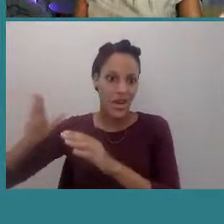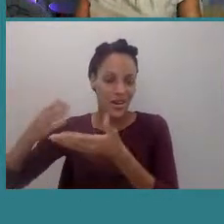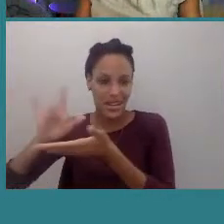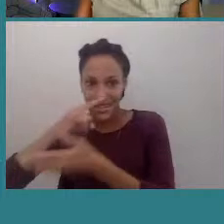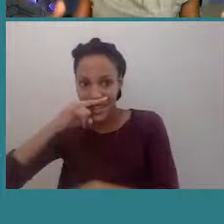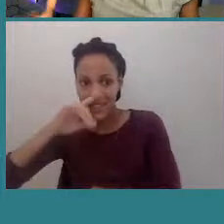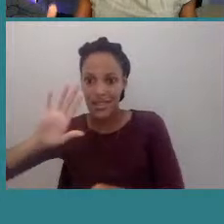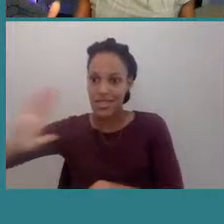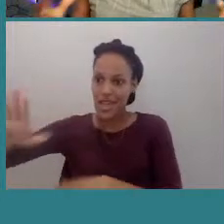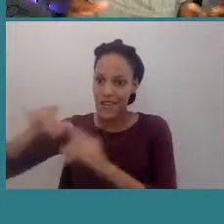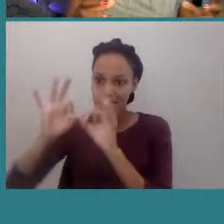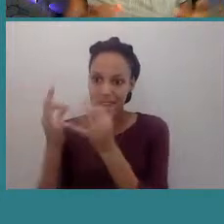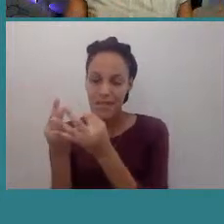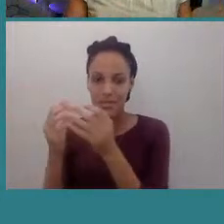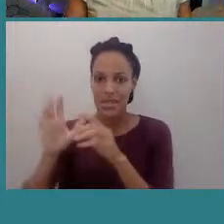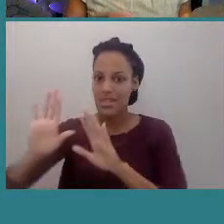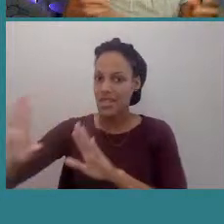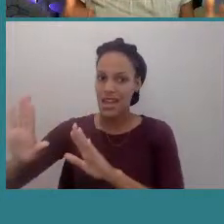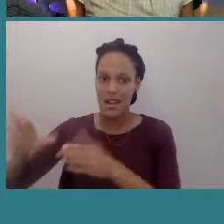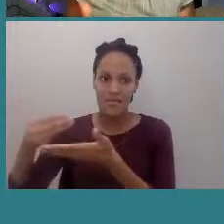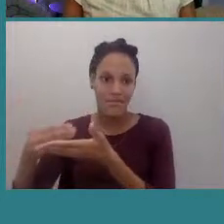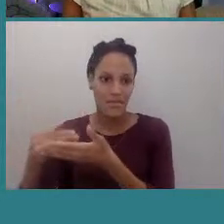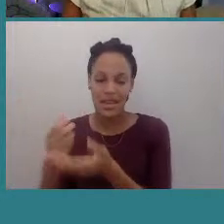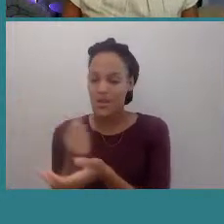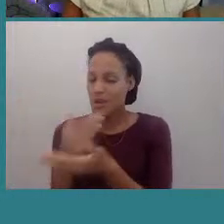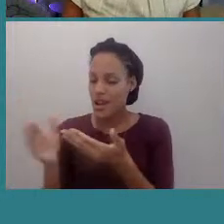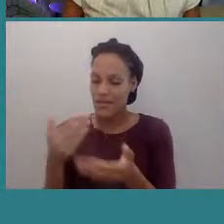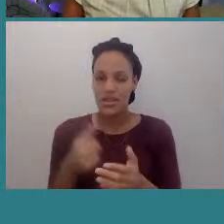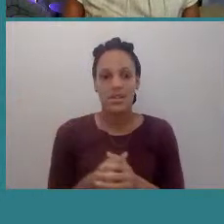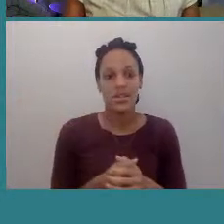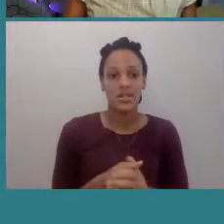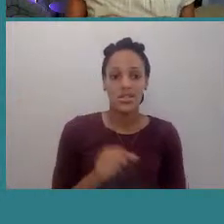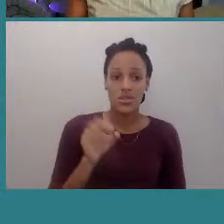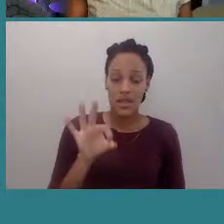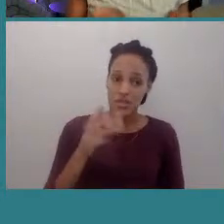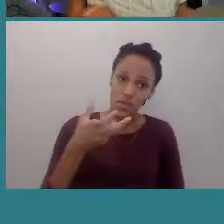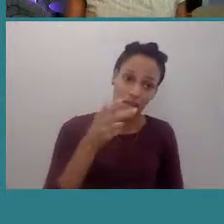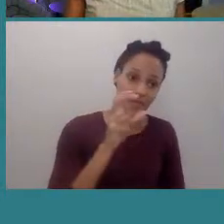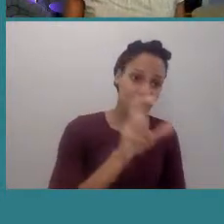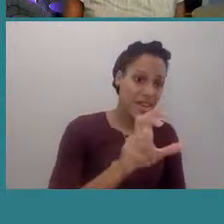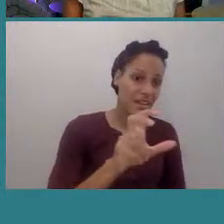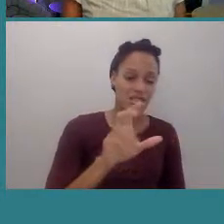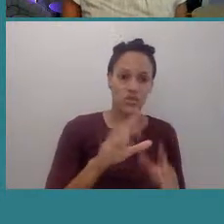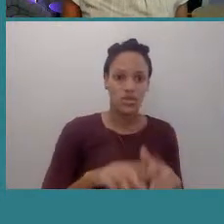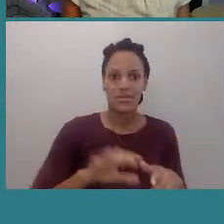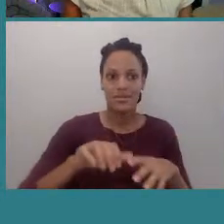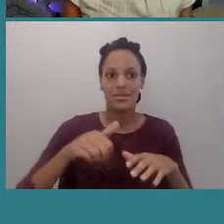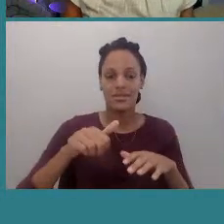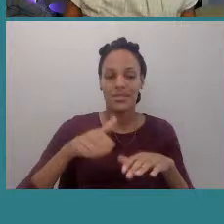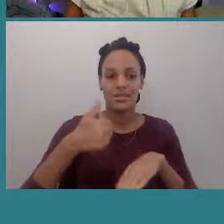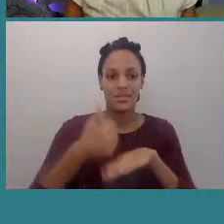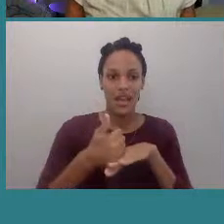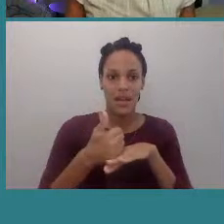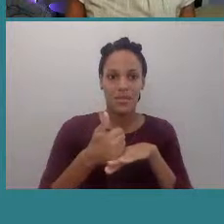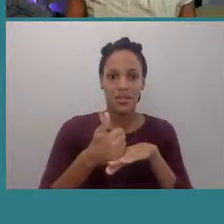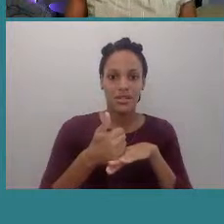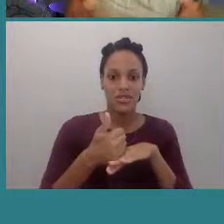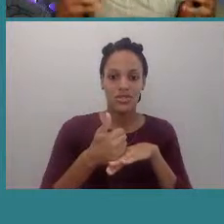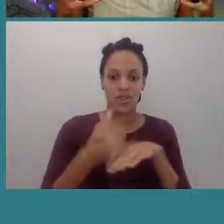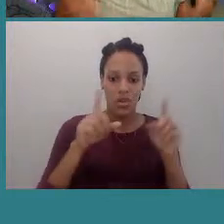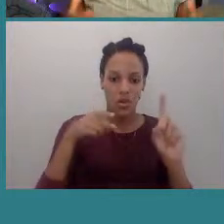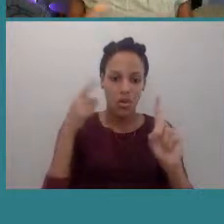grace when you are implementing the strategy of reinvesting in people that look like you.